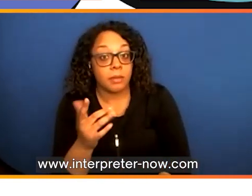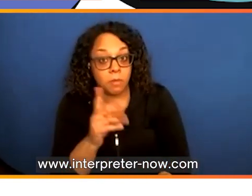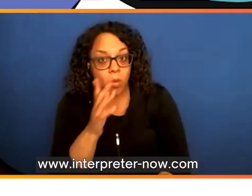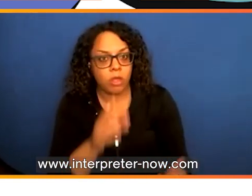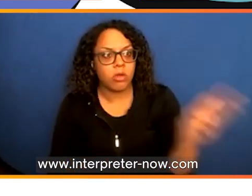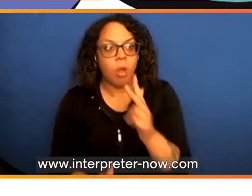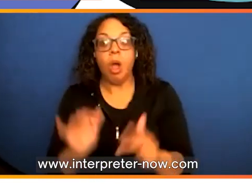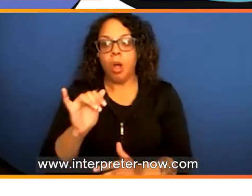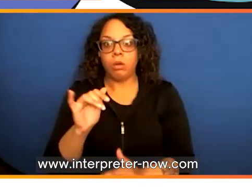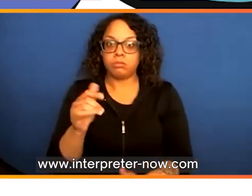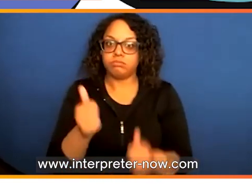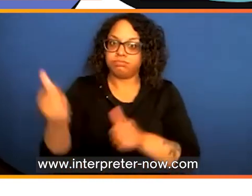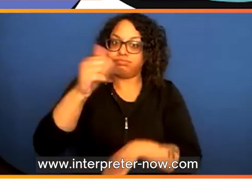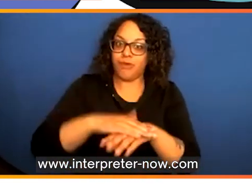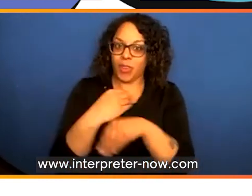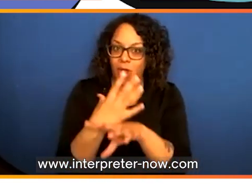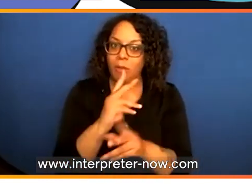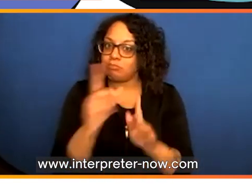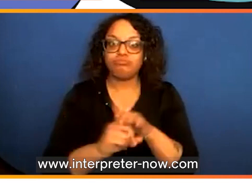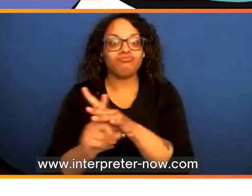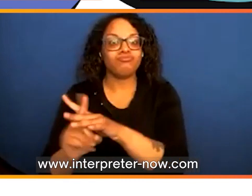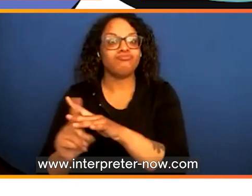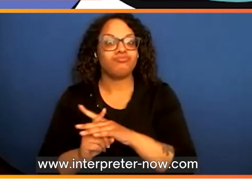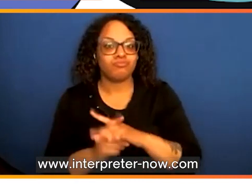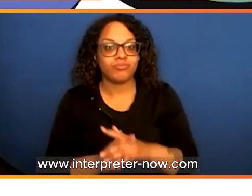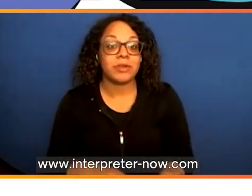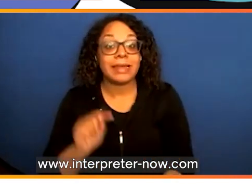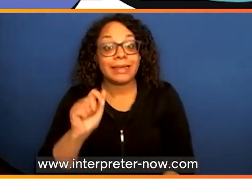comes to town, everybody goes, that's just how it works. Two, when they hear those leaders